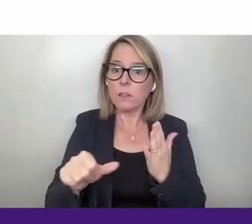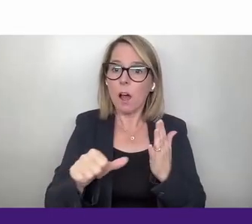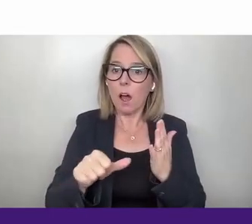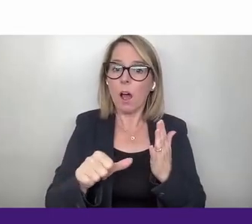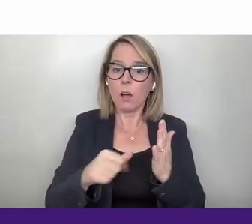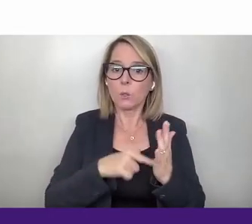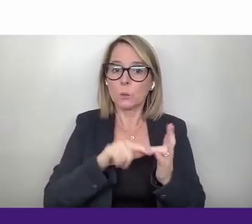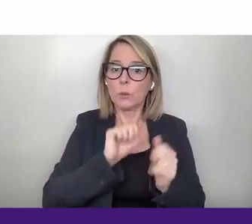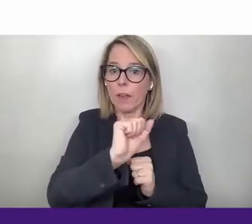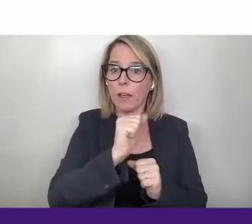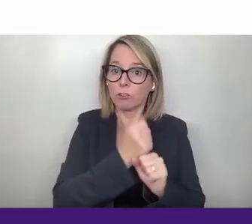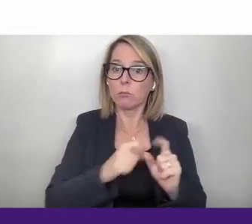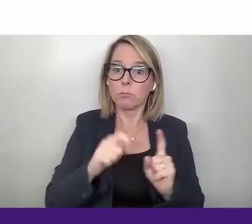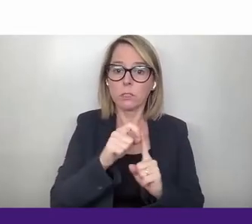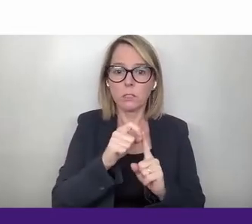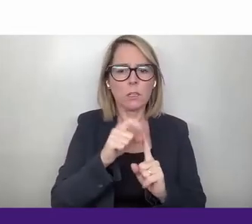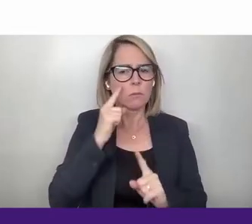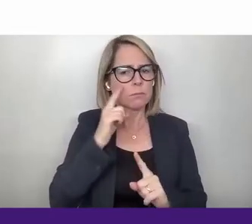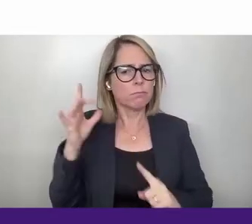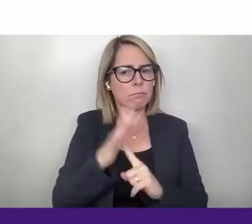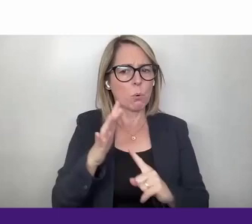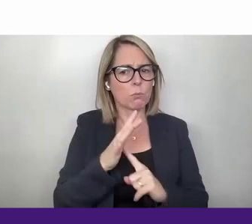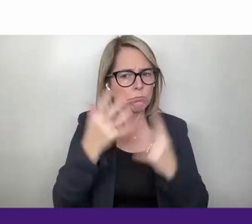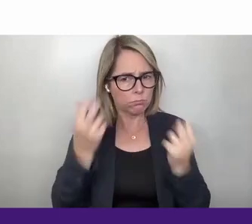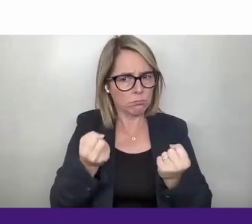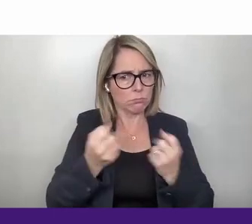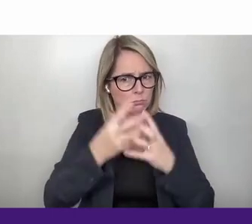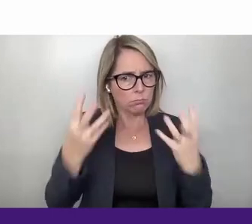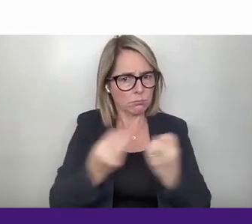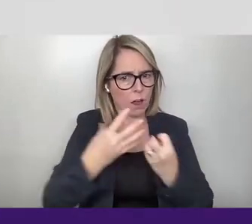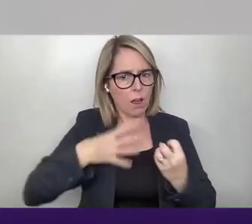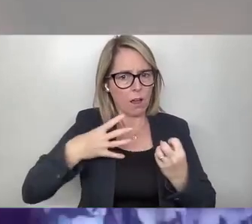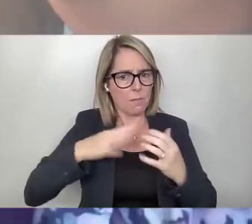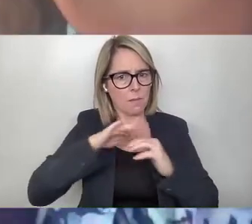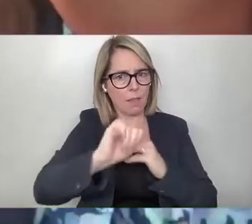We think it's really important for people to have all of the information about their health.